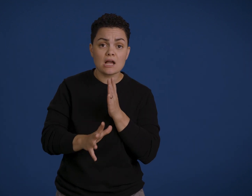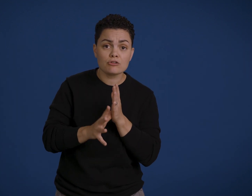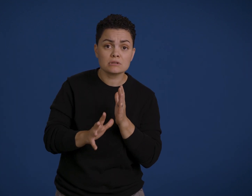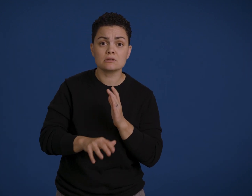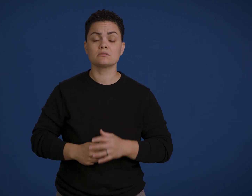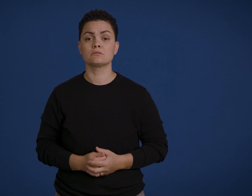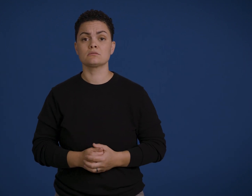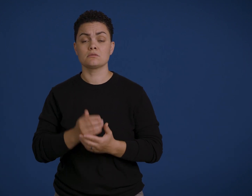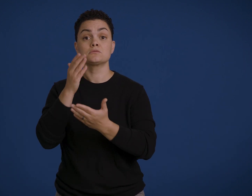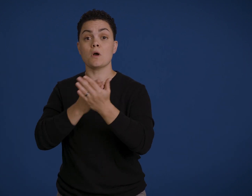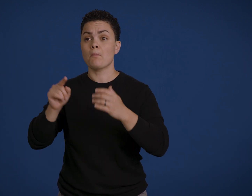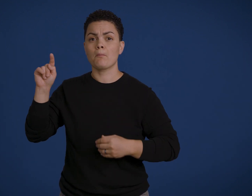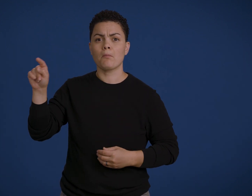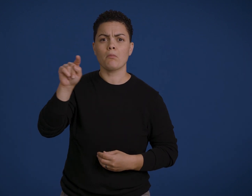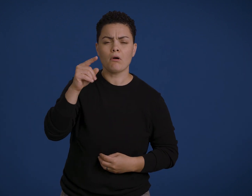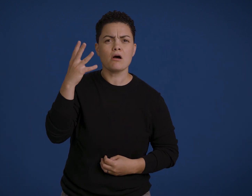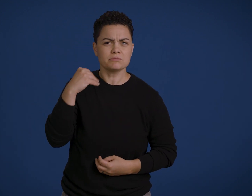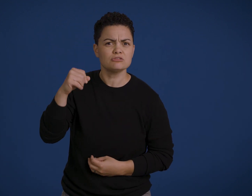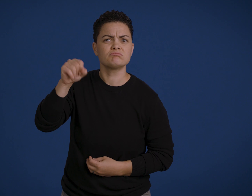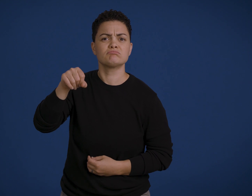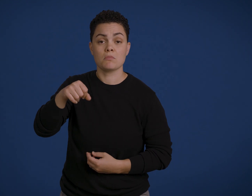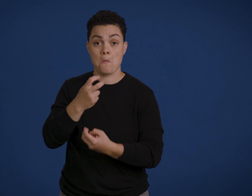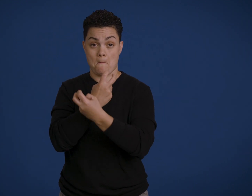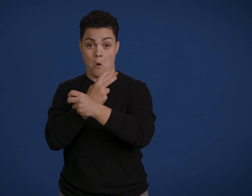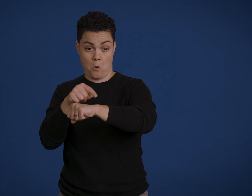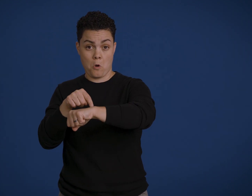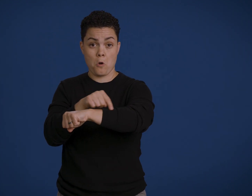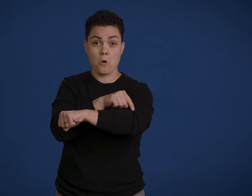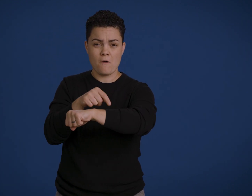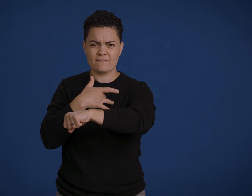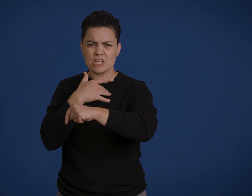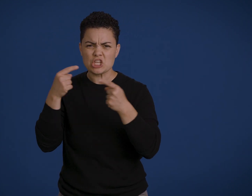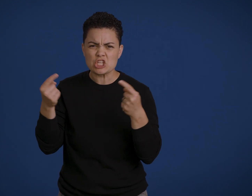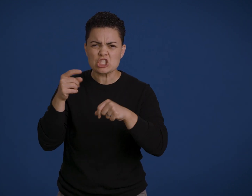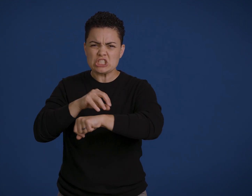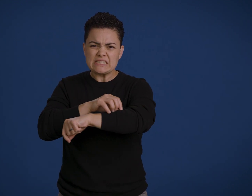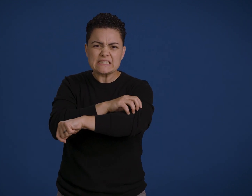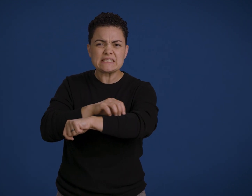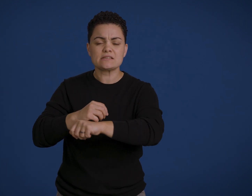and diarrhea. Other symptoms that patients may describe include: bone pain,